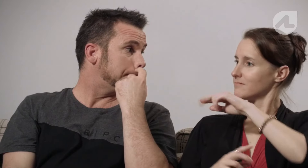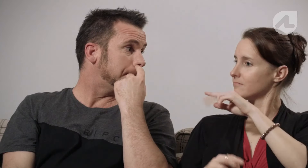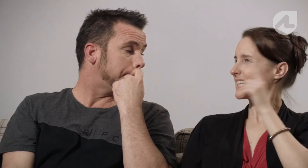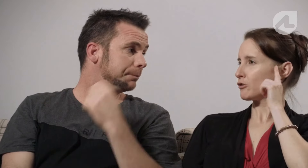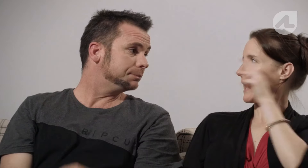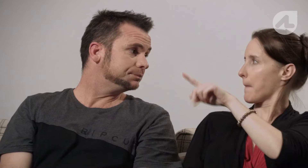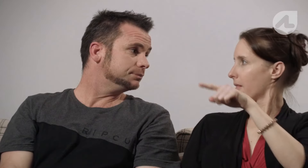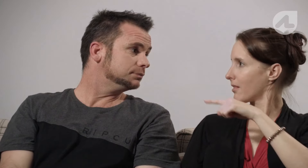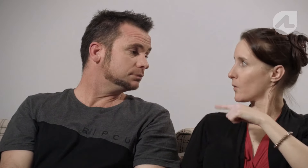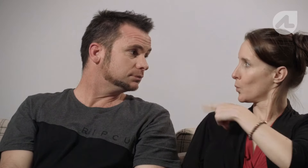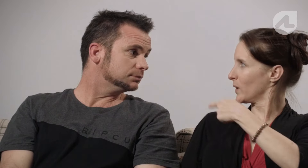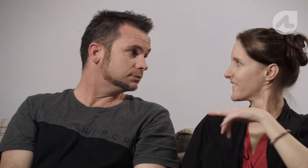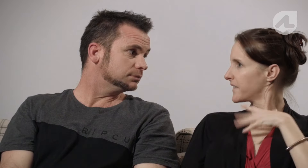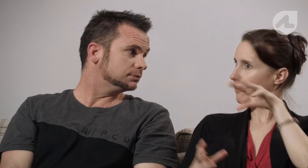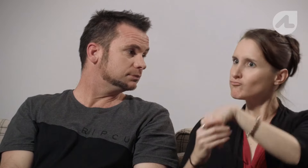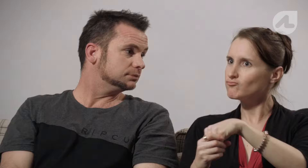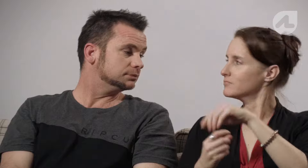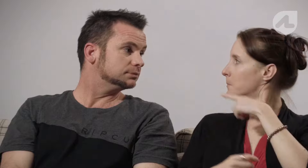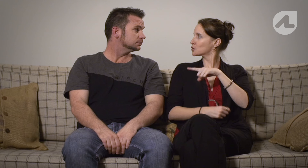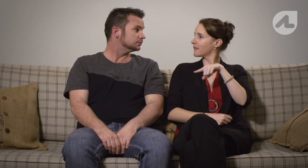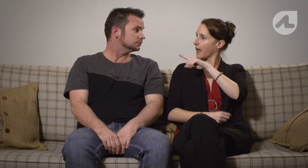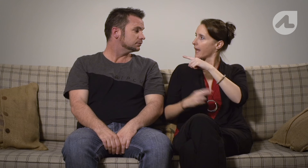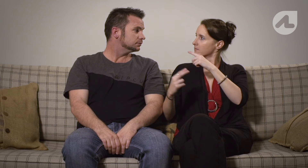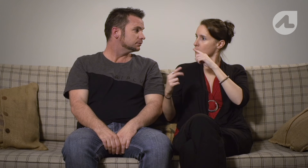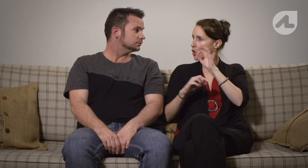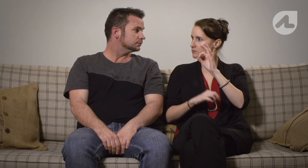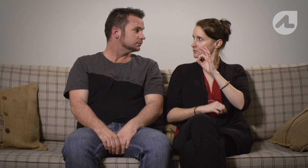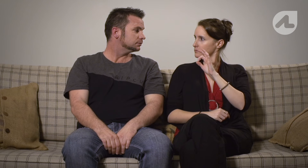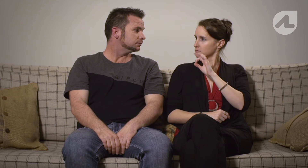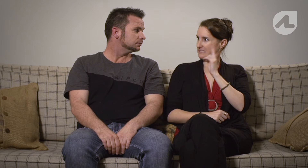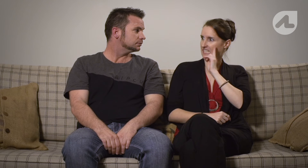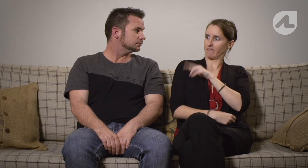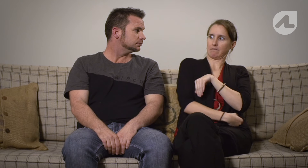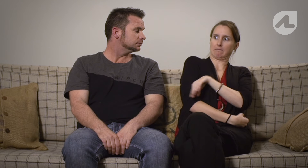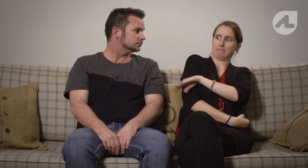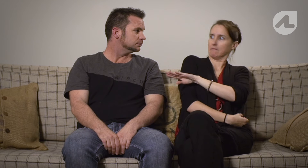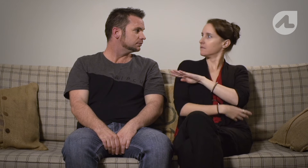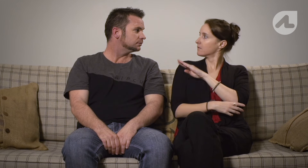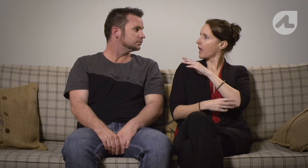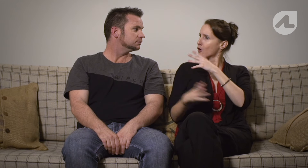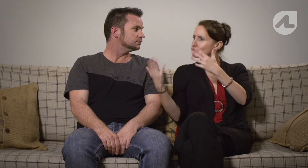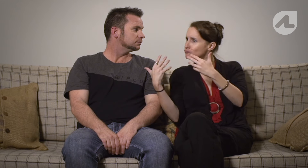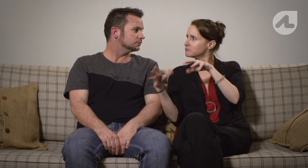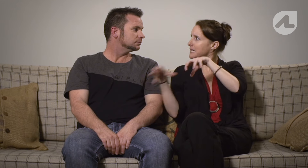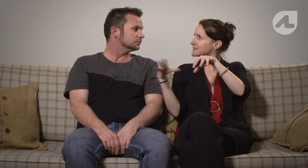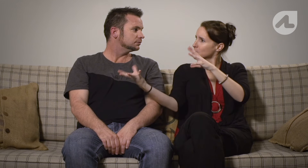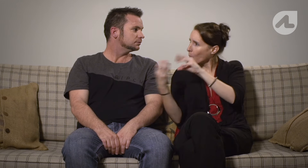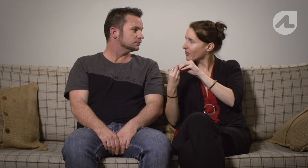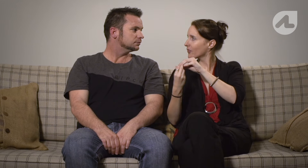And what about the hearing couples, you know, we did feel comfortable because... they weren't like, oh they're deaf. They were quite inclusive.